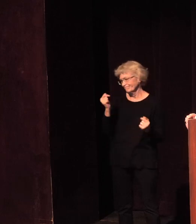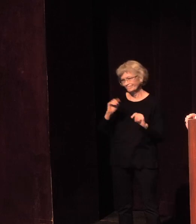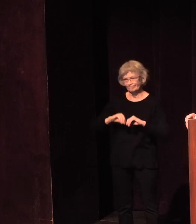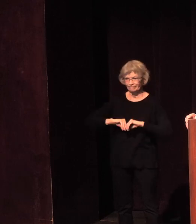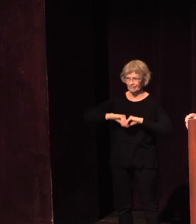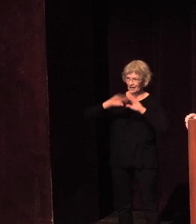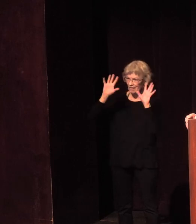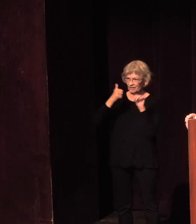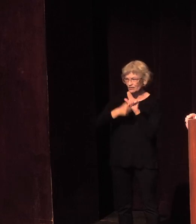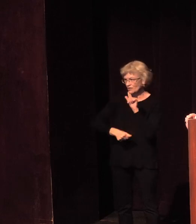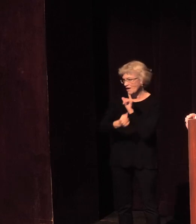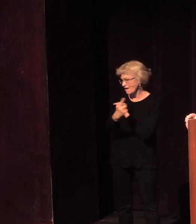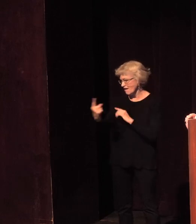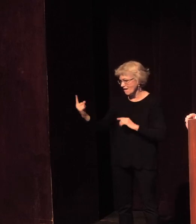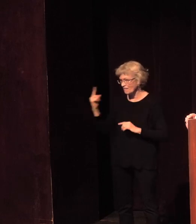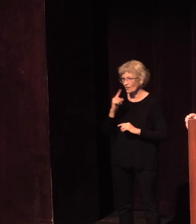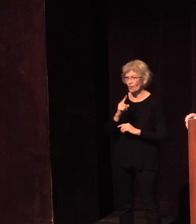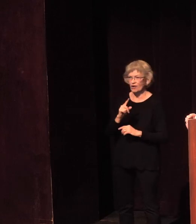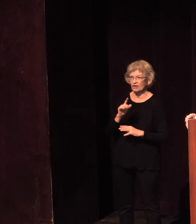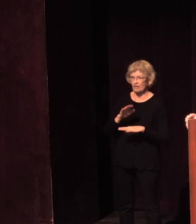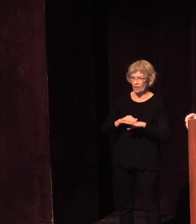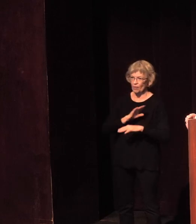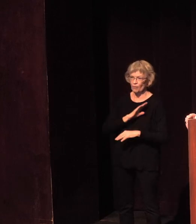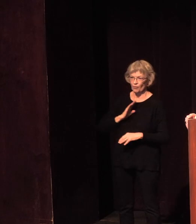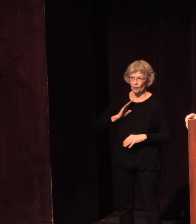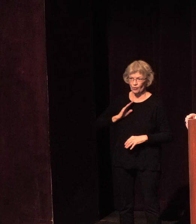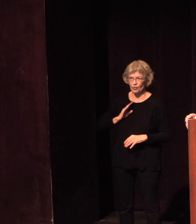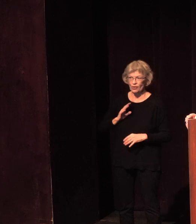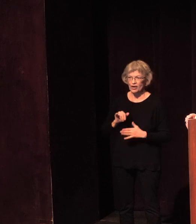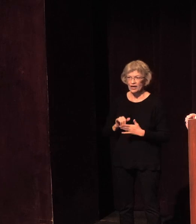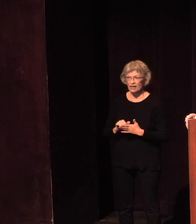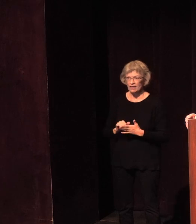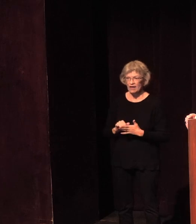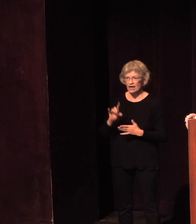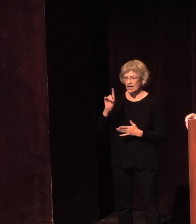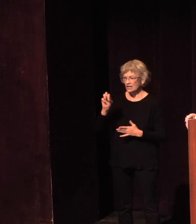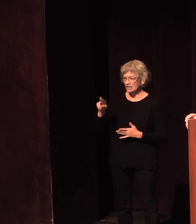decision with very little deliberation. And that is because he was immediately